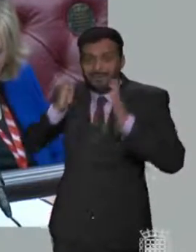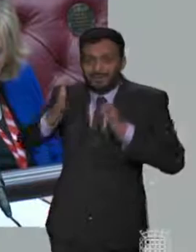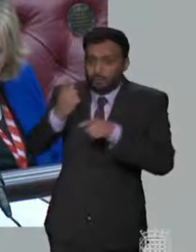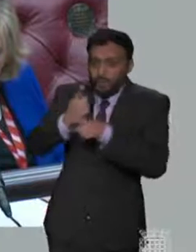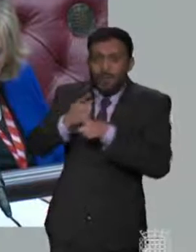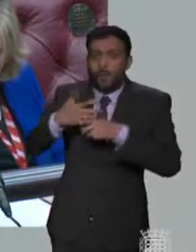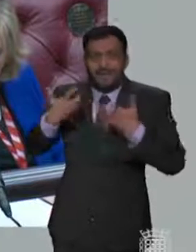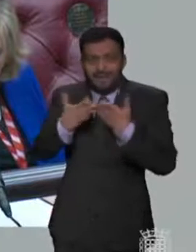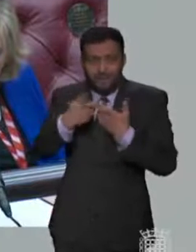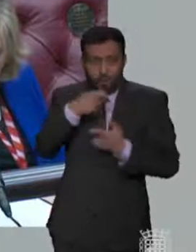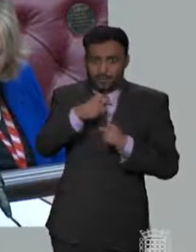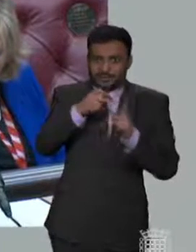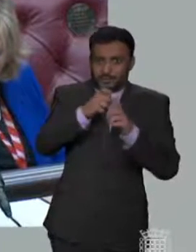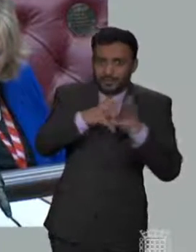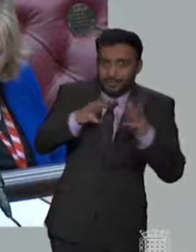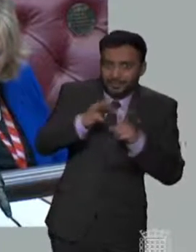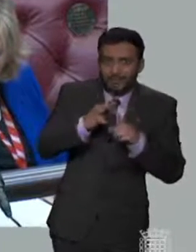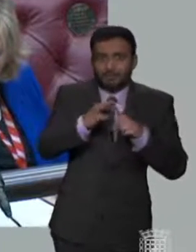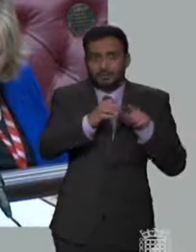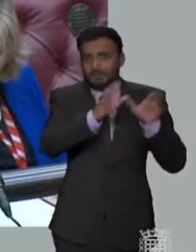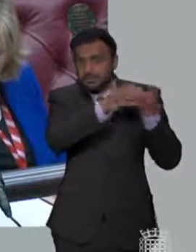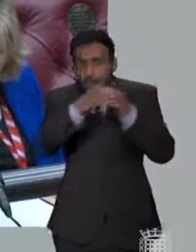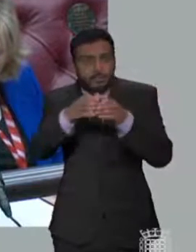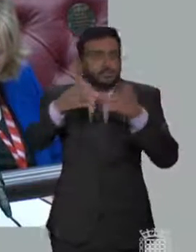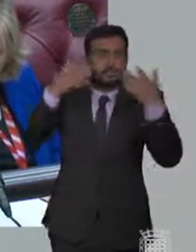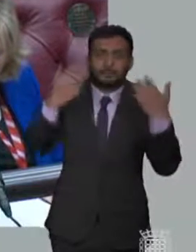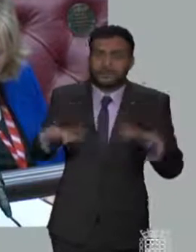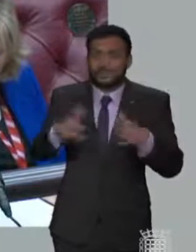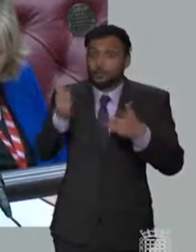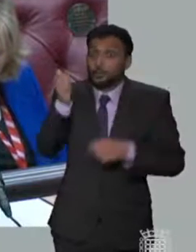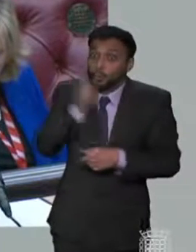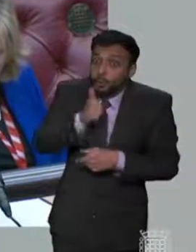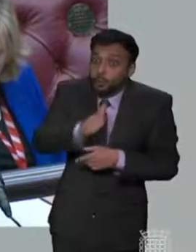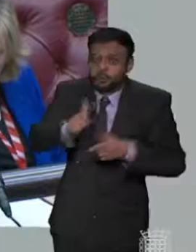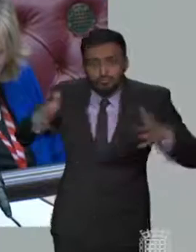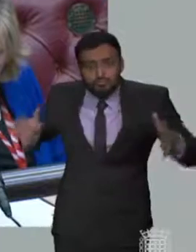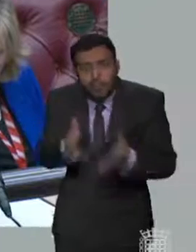public announcements publication of a plan strategy or consultation consultation document